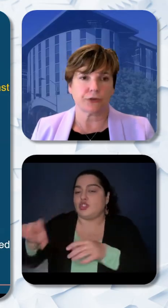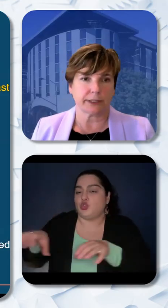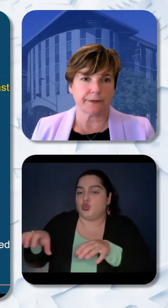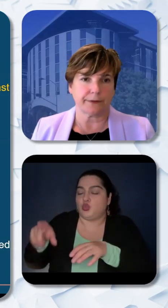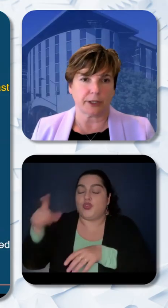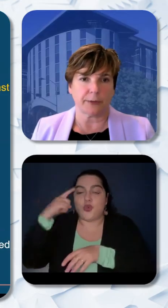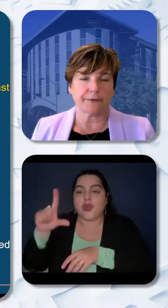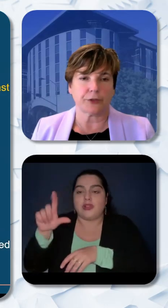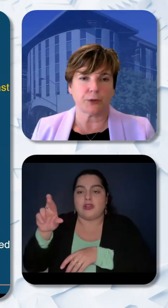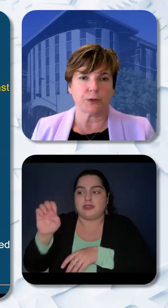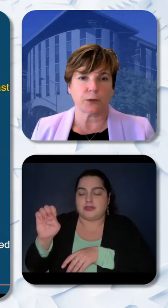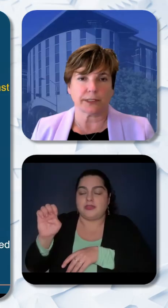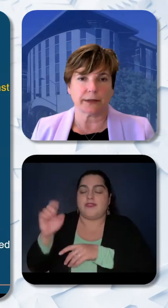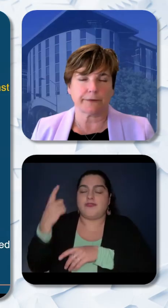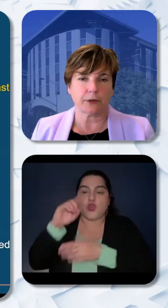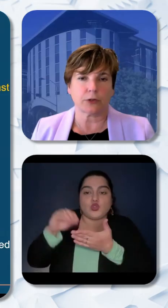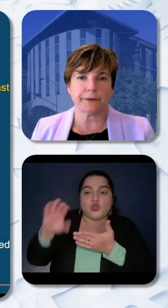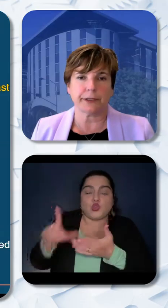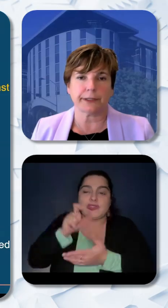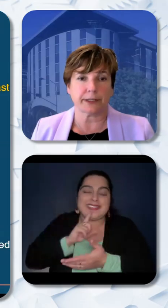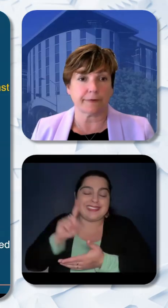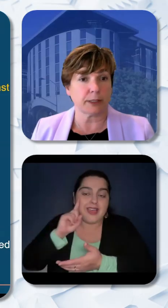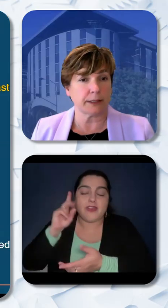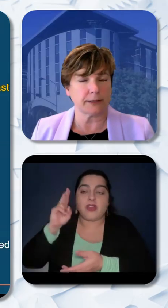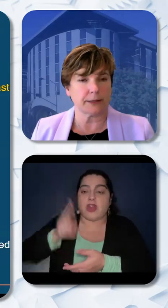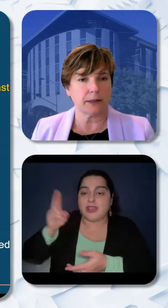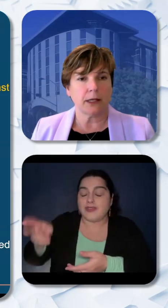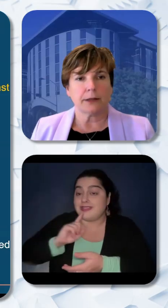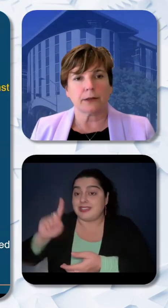restrictive environment for students who are deaf, hard of hearing, or deafblind.